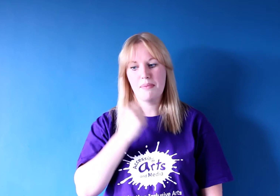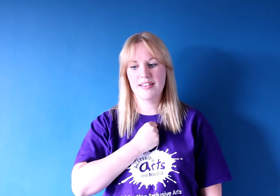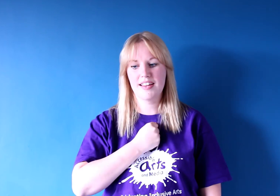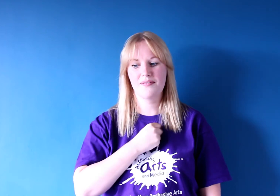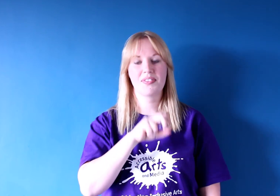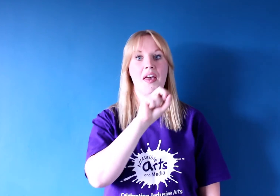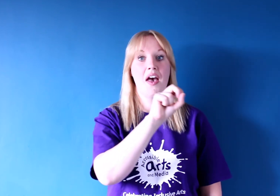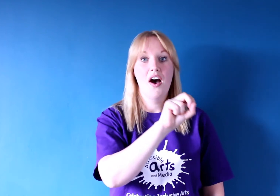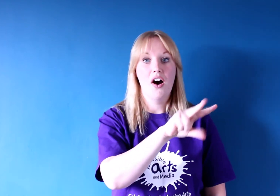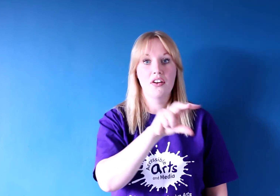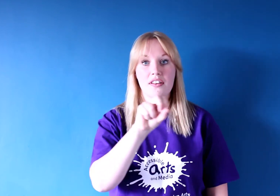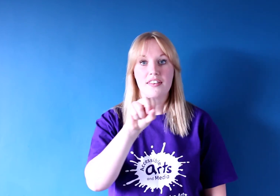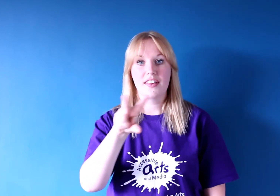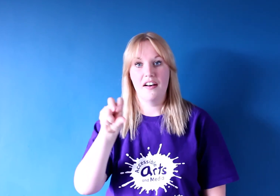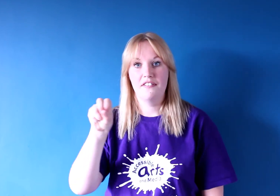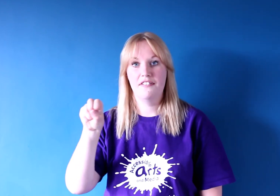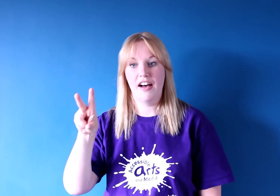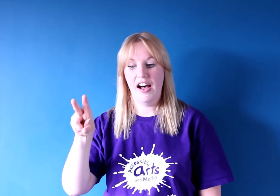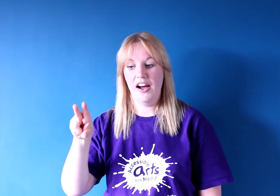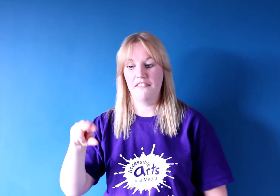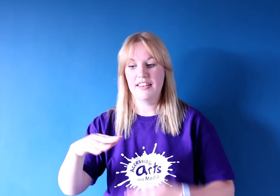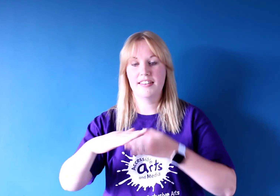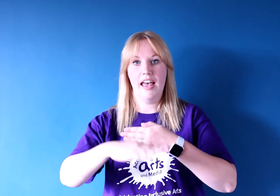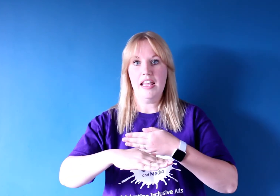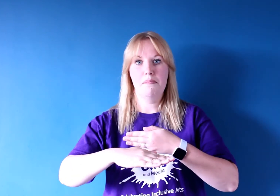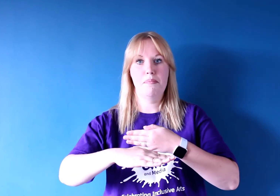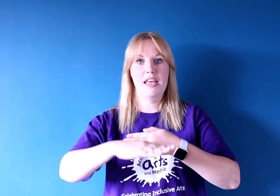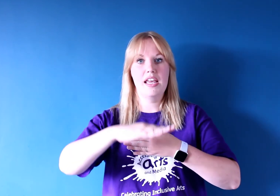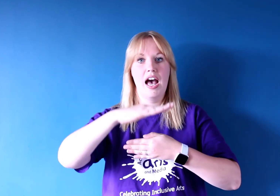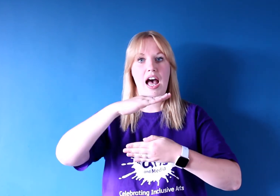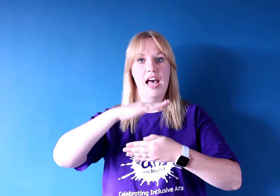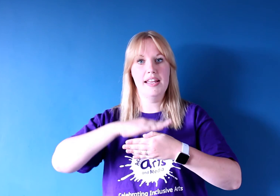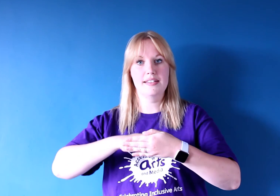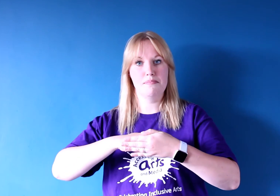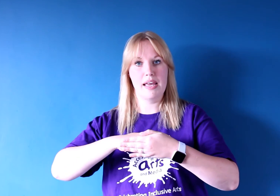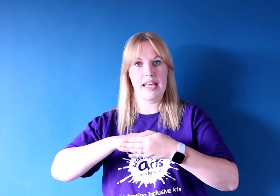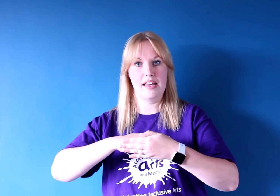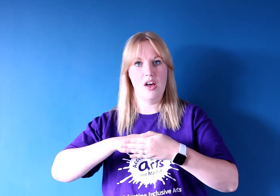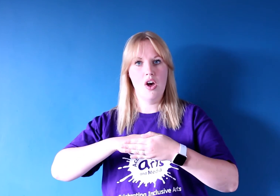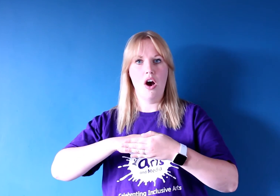my turn. On safari, stay behind me.